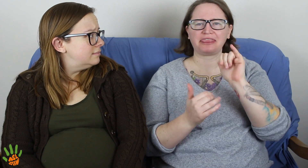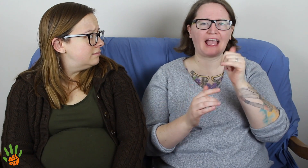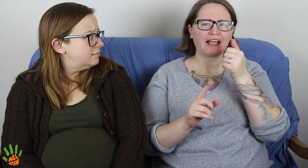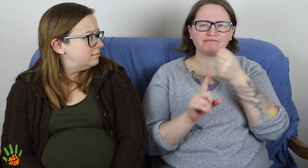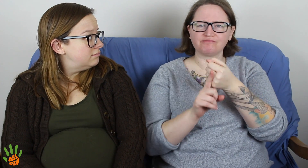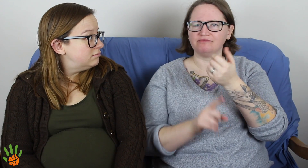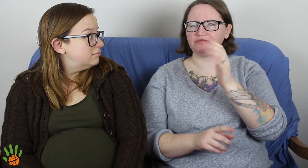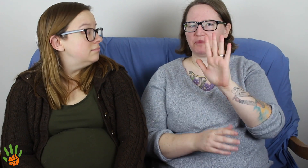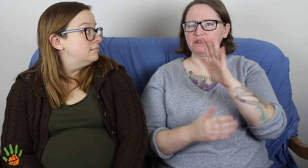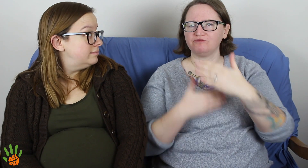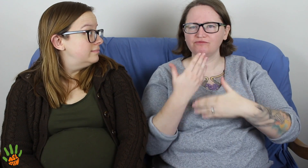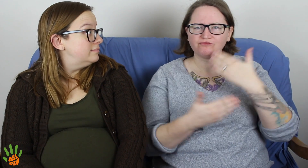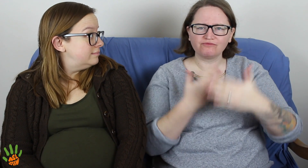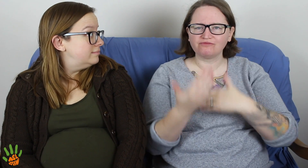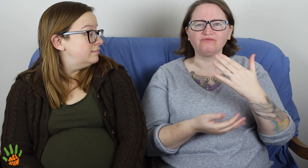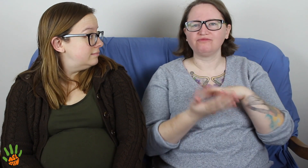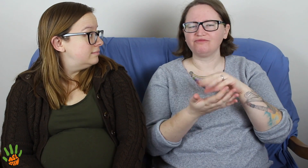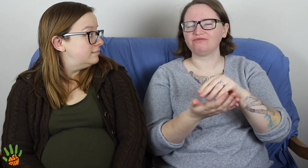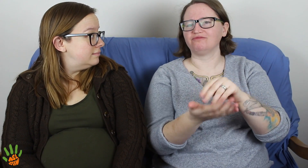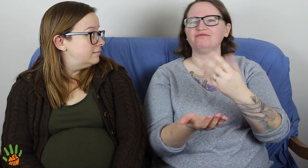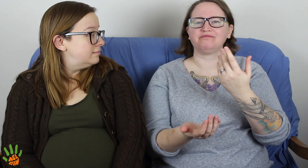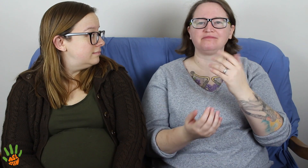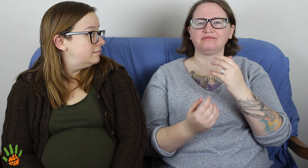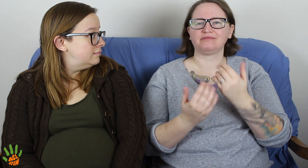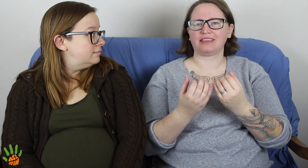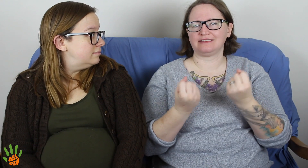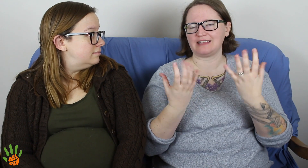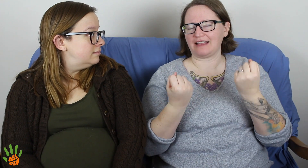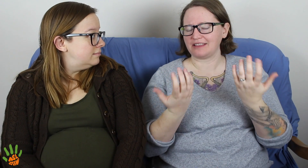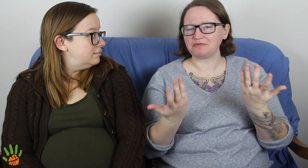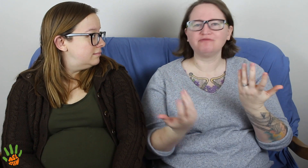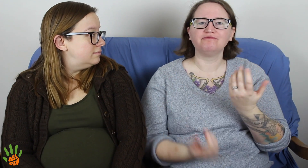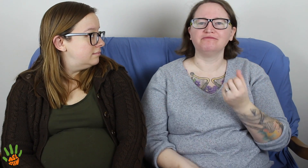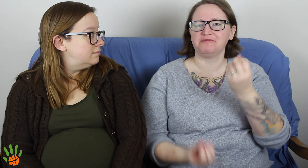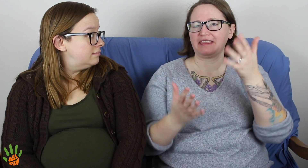What happened with that and how did that impact your learning process and progress in sign language?